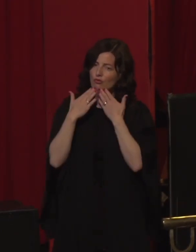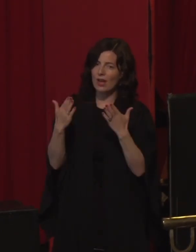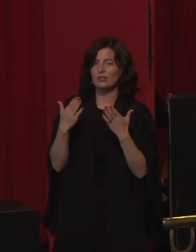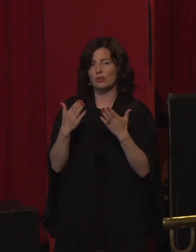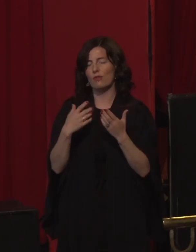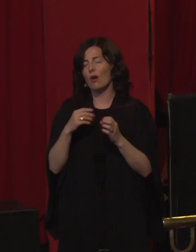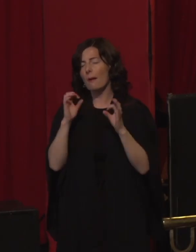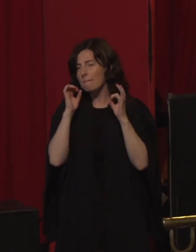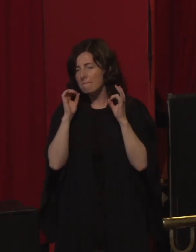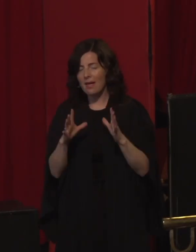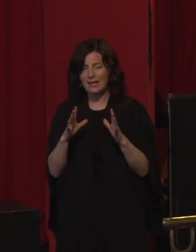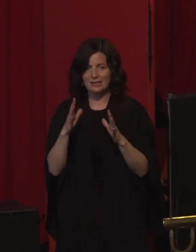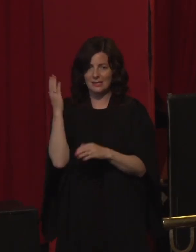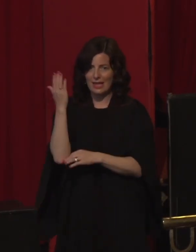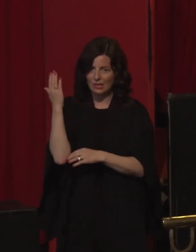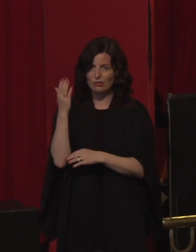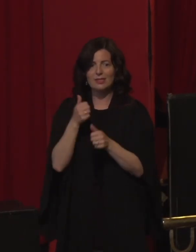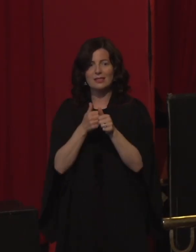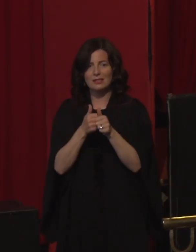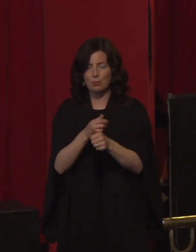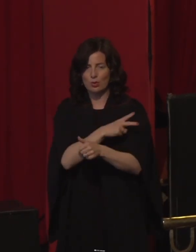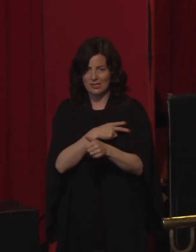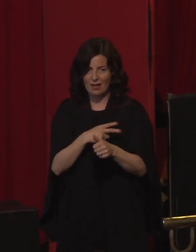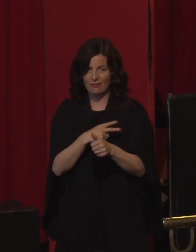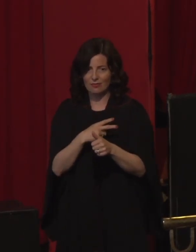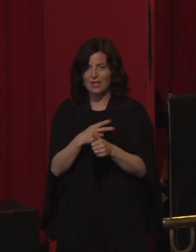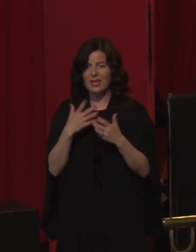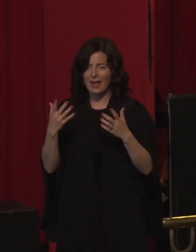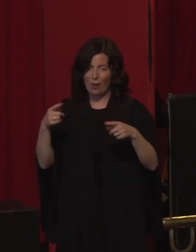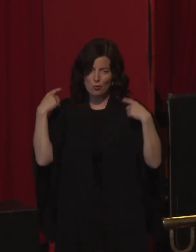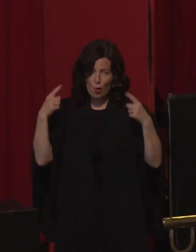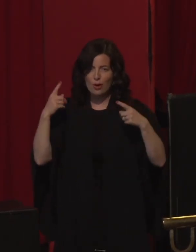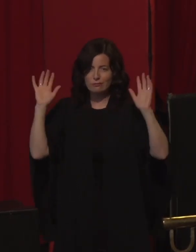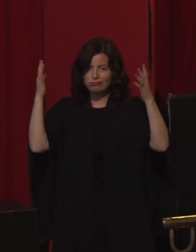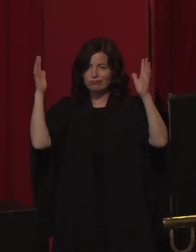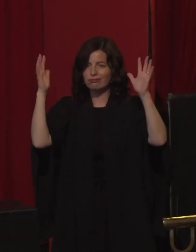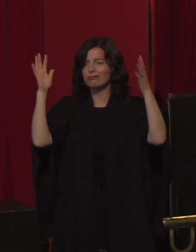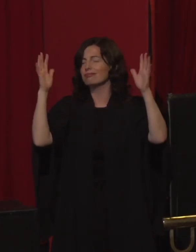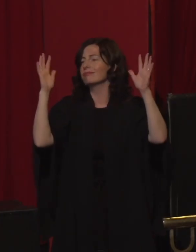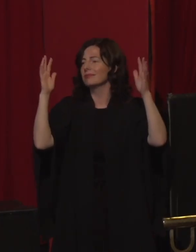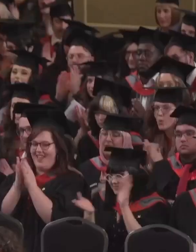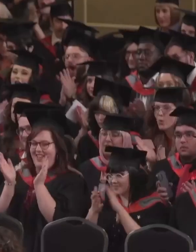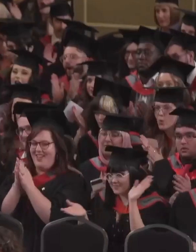lecturers, technicians and support staff. Let's make as much noise as possible!